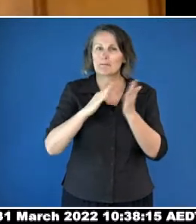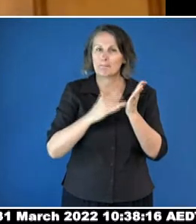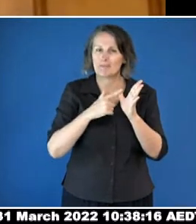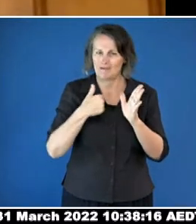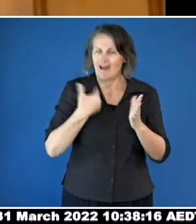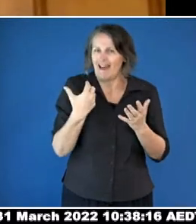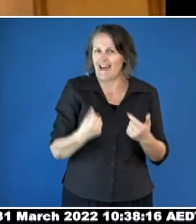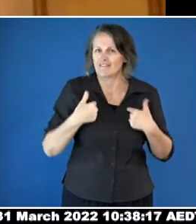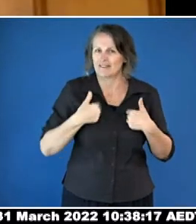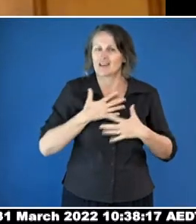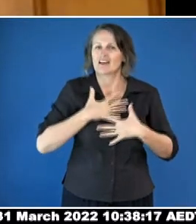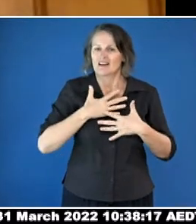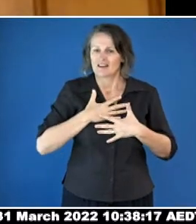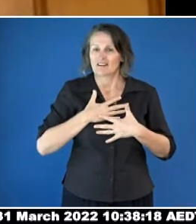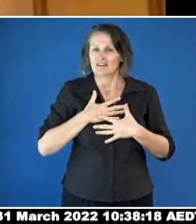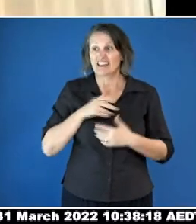And he's got asthma.